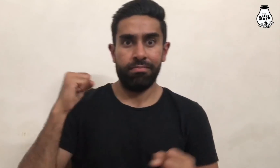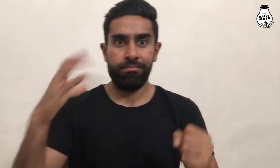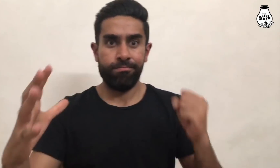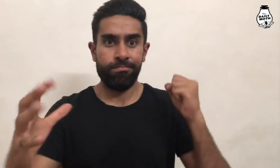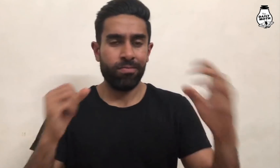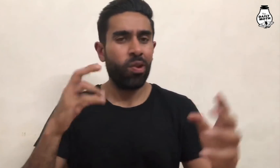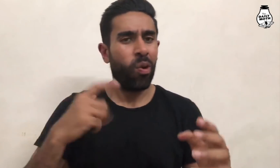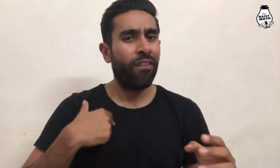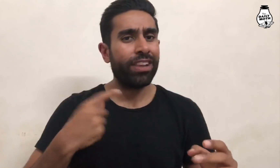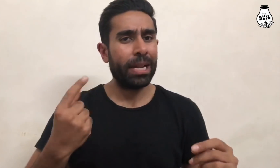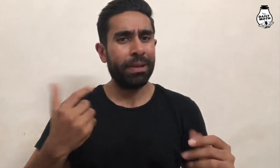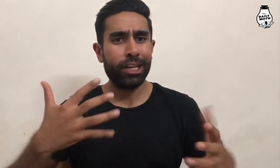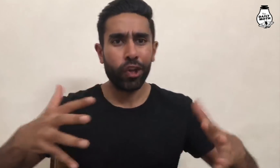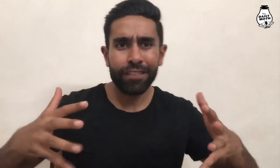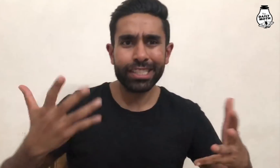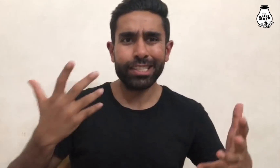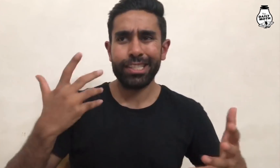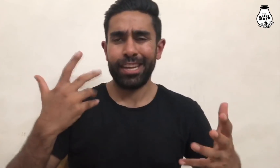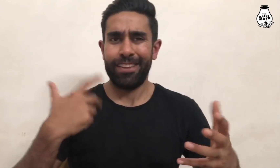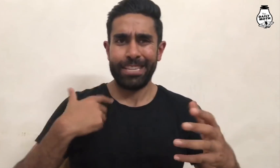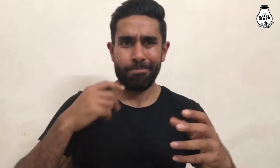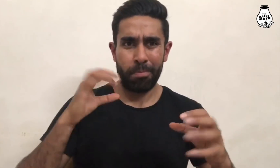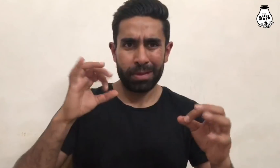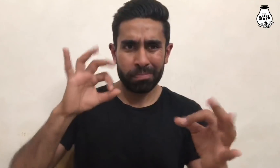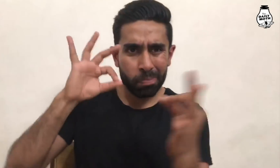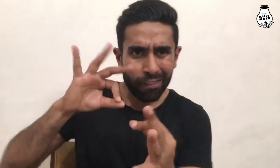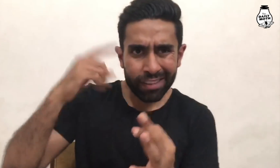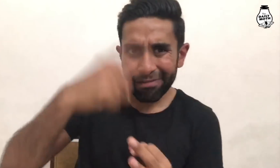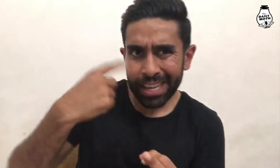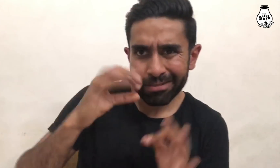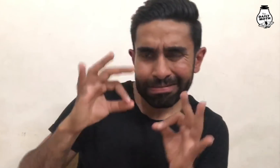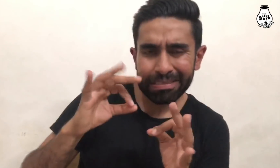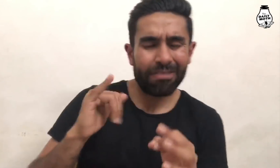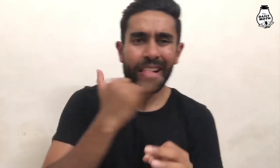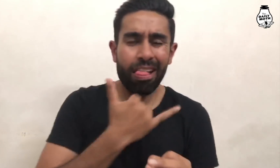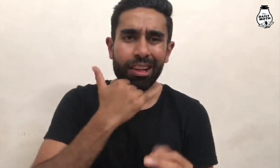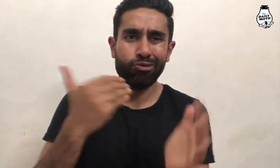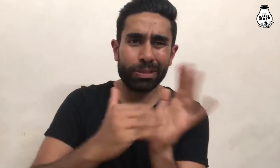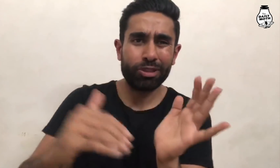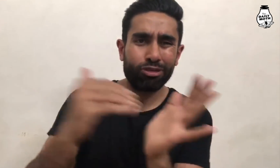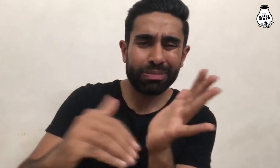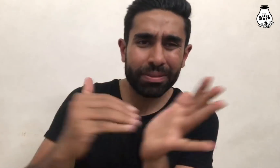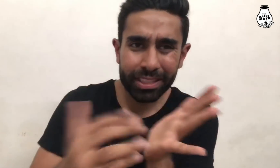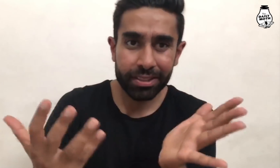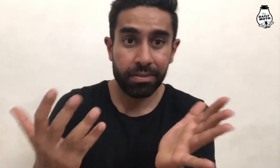as I sign, I do get a bit nervous. I have to make sure my face is perfect. If I make mistakes, I have to do it again.